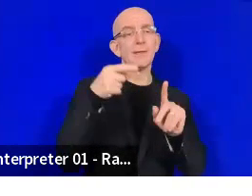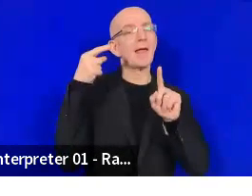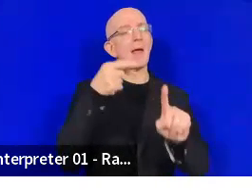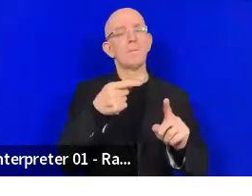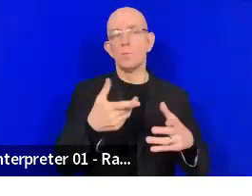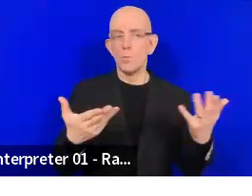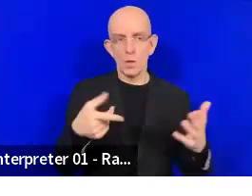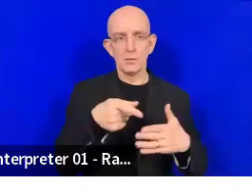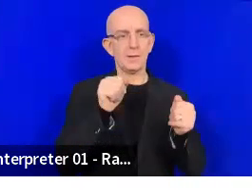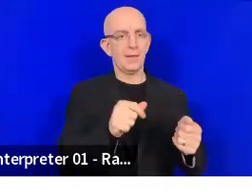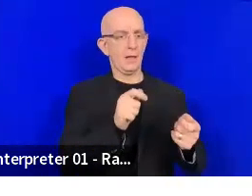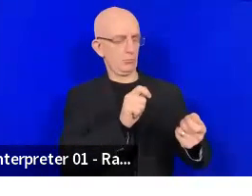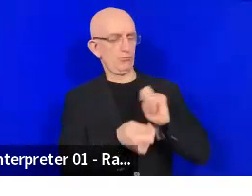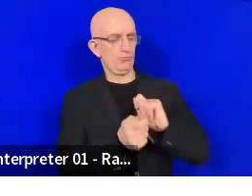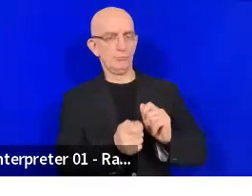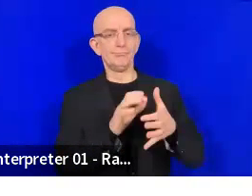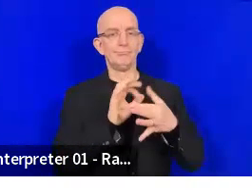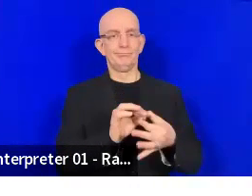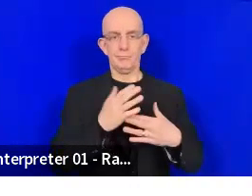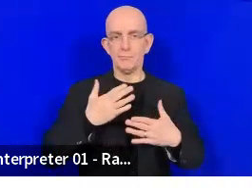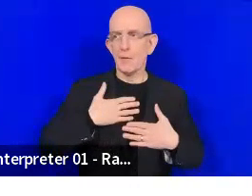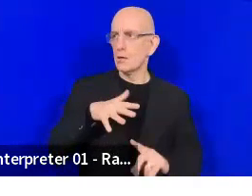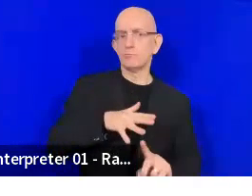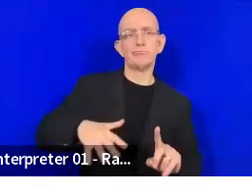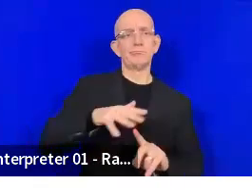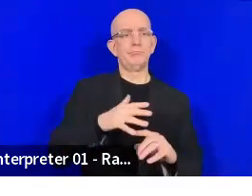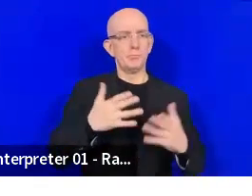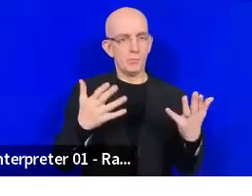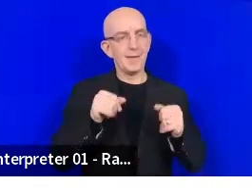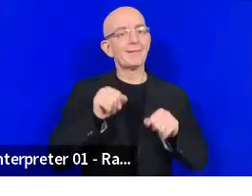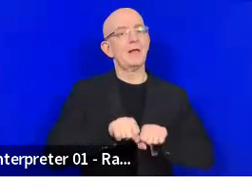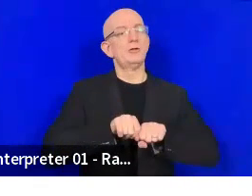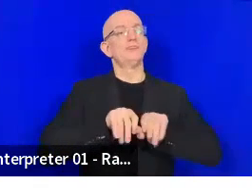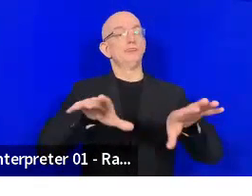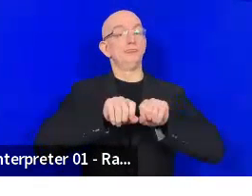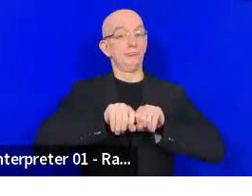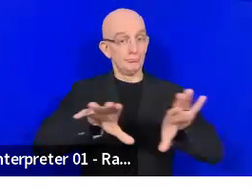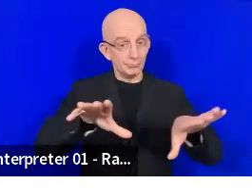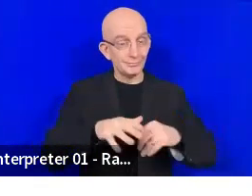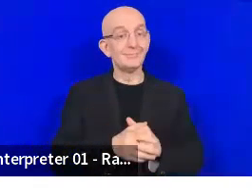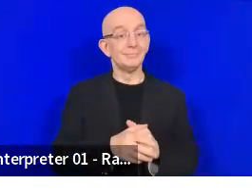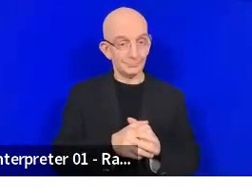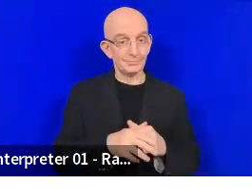Then the seconds one is an advocacy letter to call leaders to commit to the political